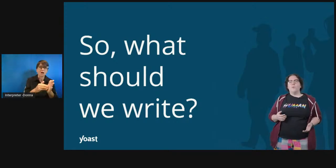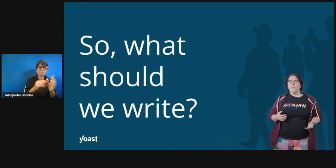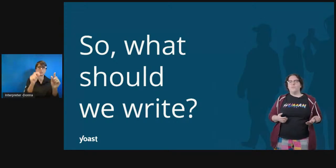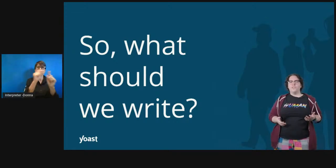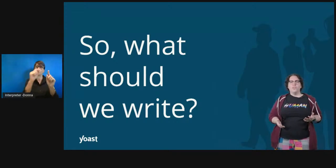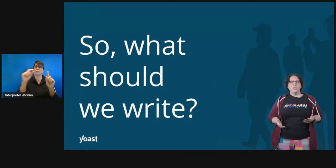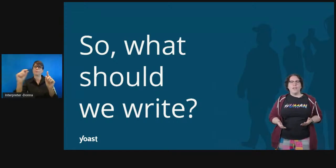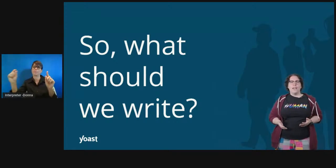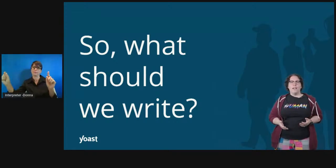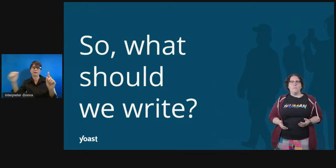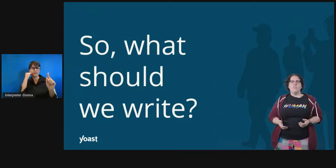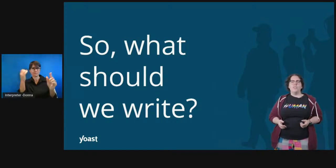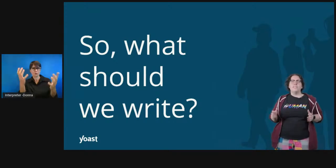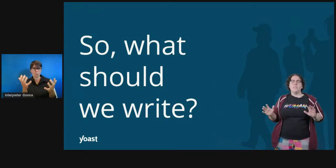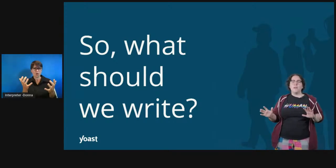Some platforms provide a lot of room for Alt Text.